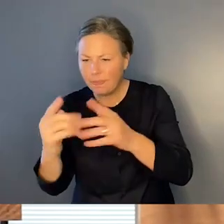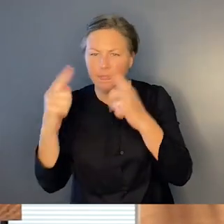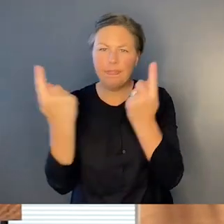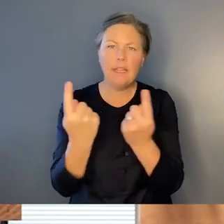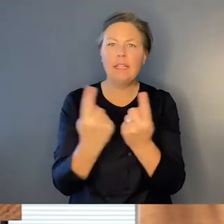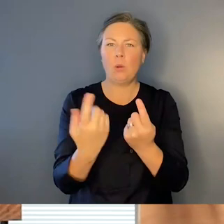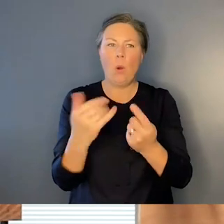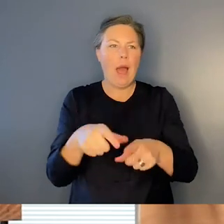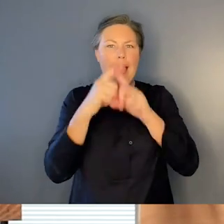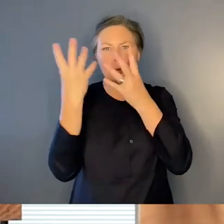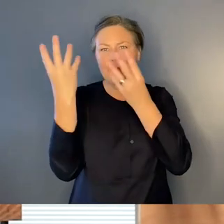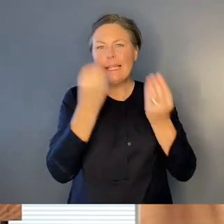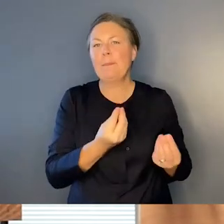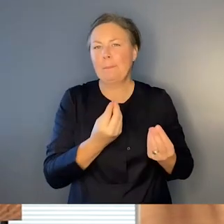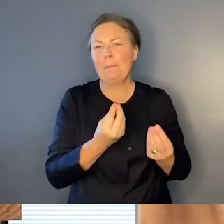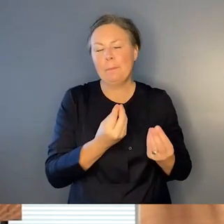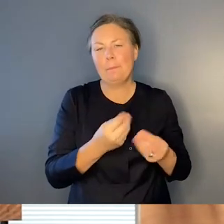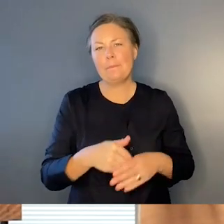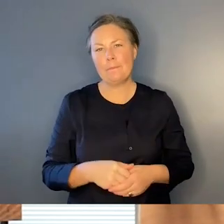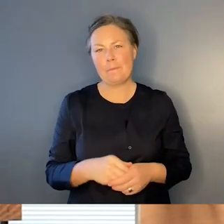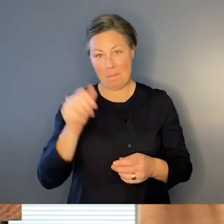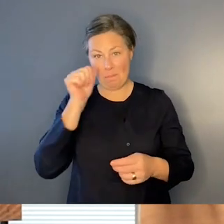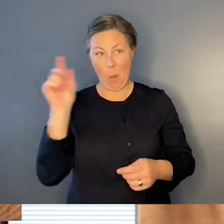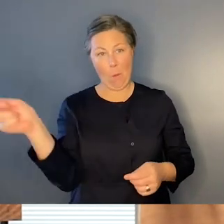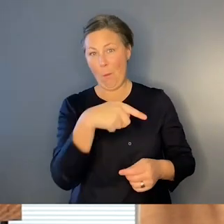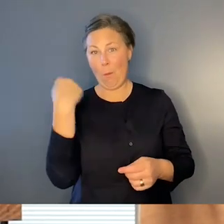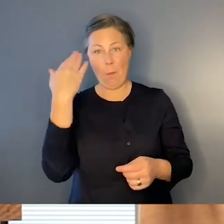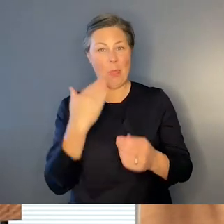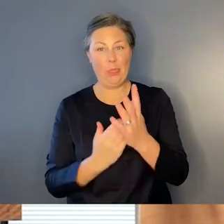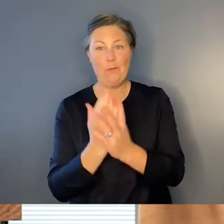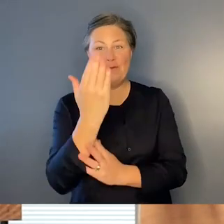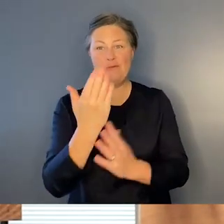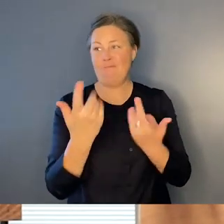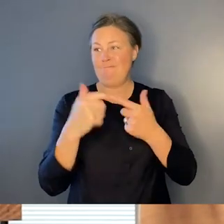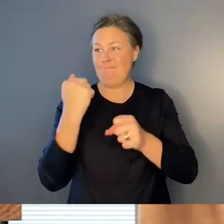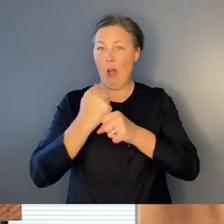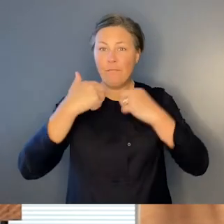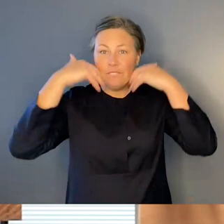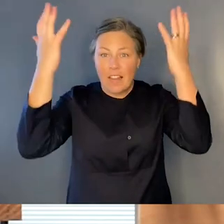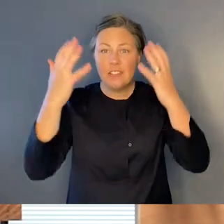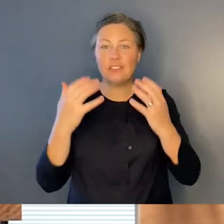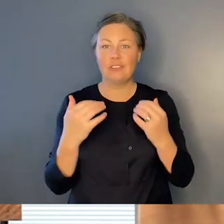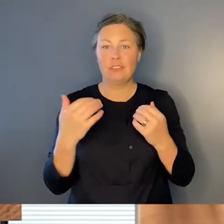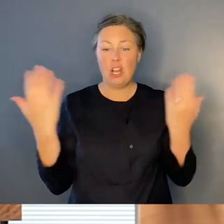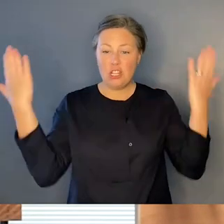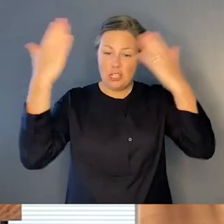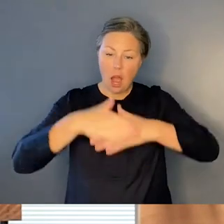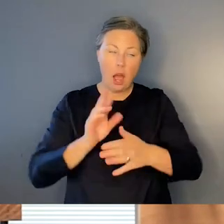and those things that we all know that are very common for all women, the hot flushes, the sweating, particularly the night sweats,